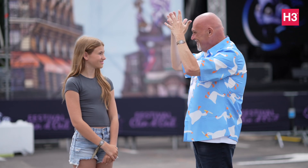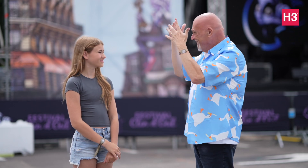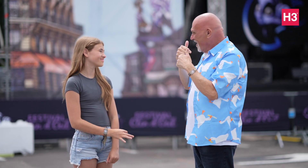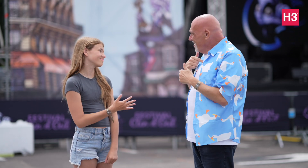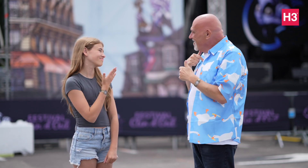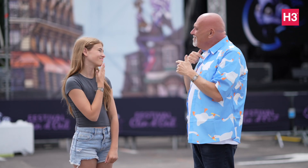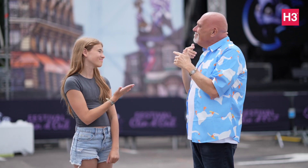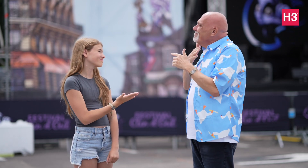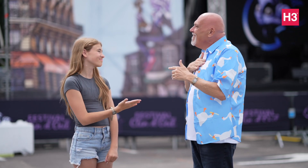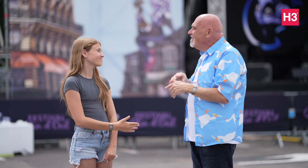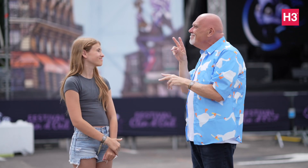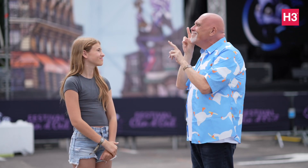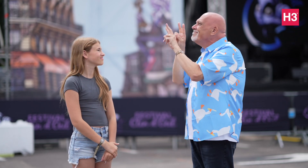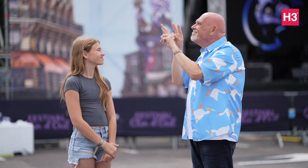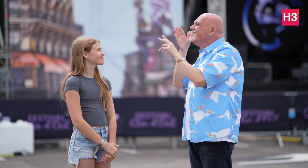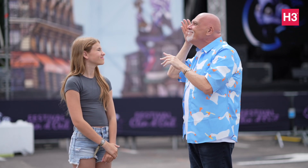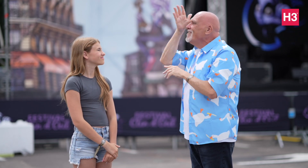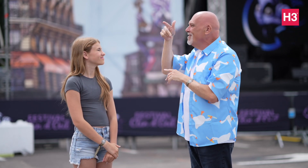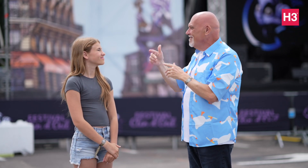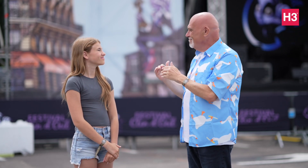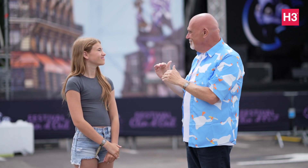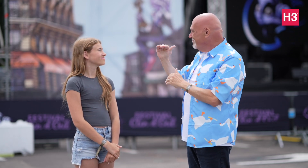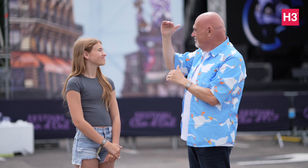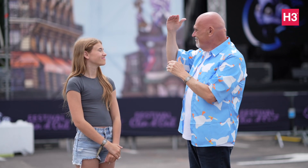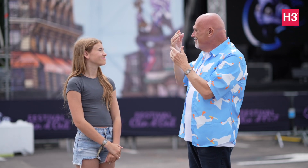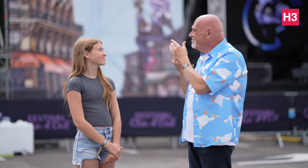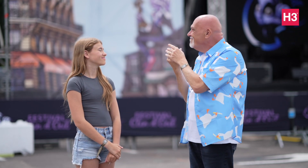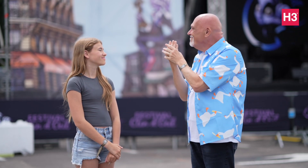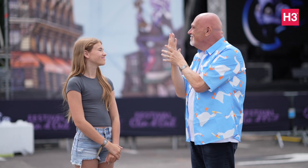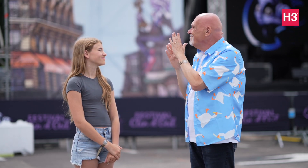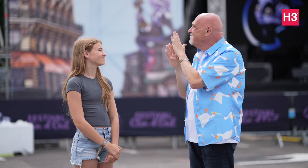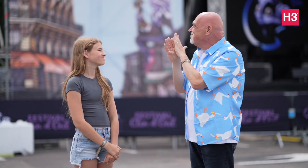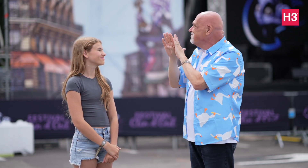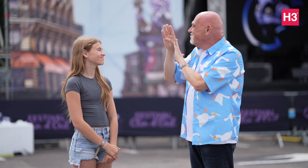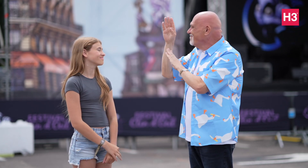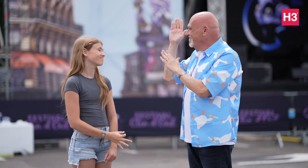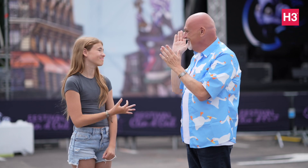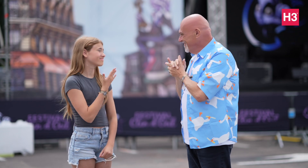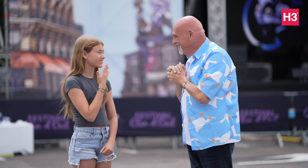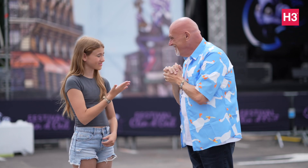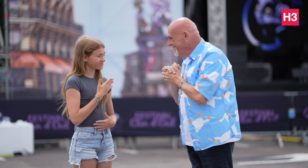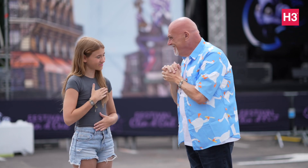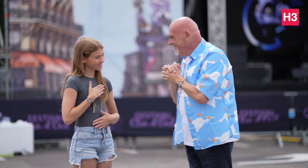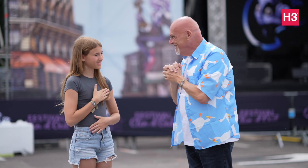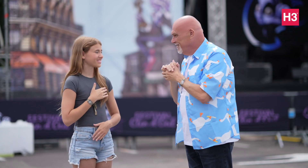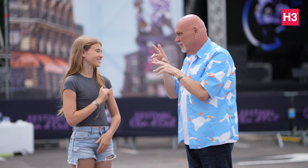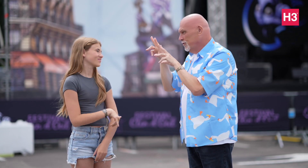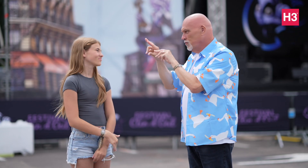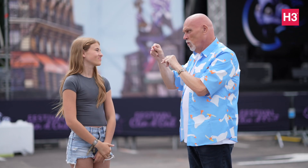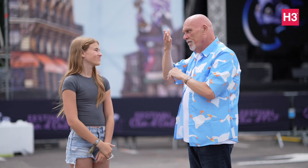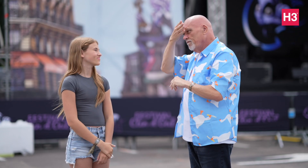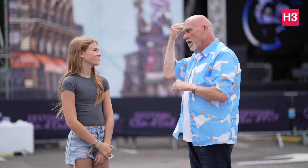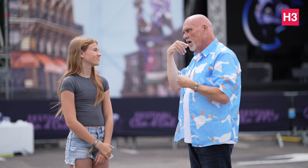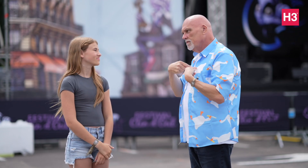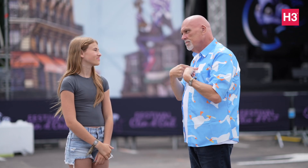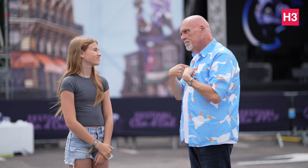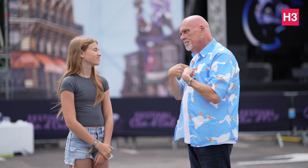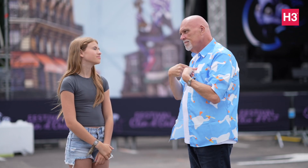Wishing you all the best in your journey — just don’t forget about me!